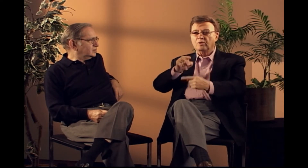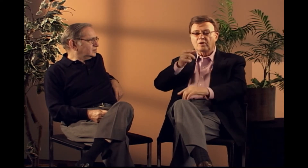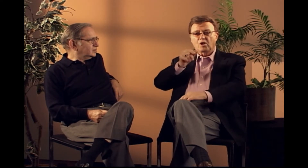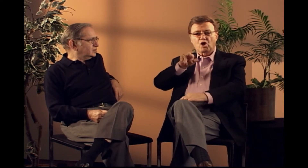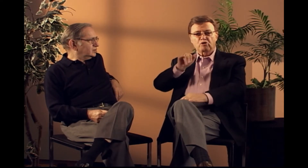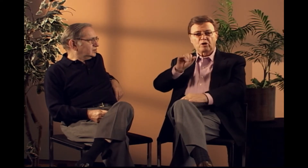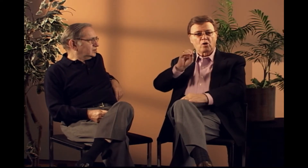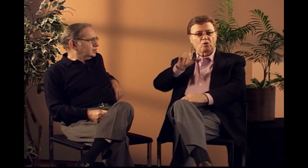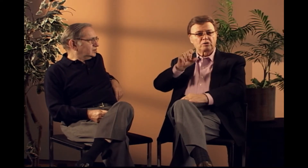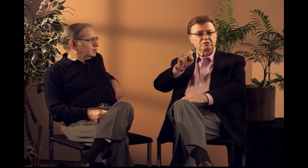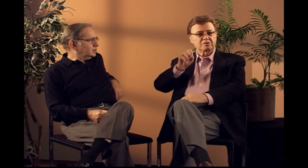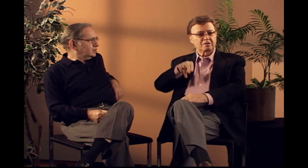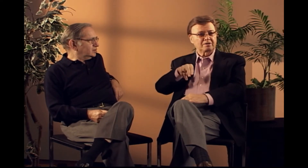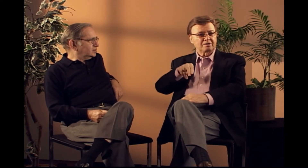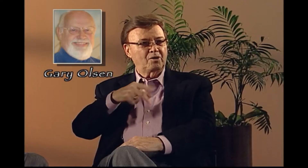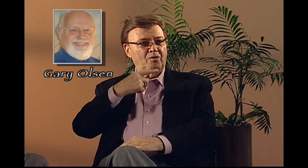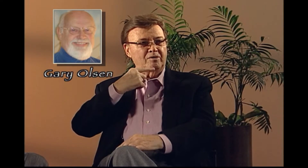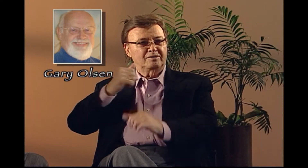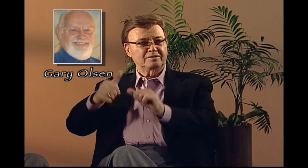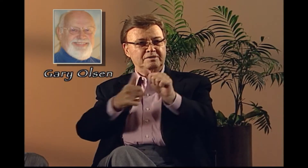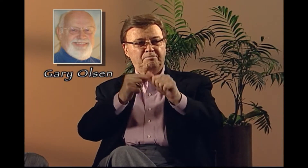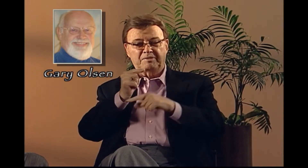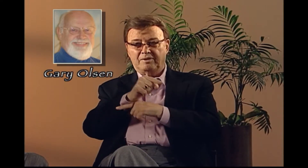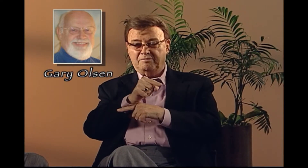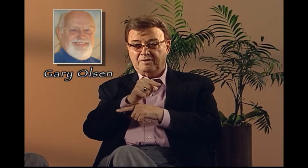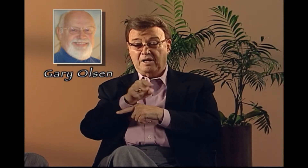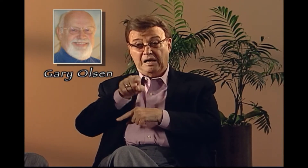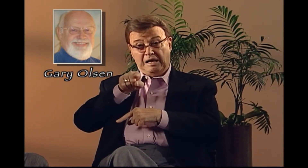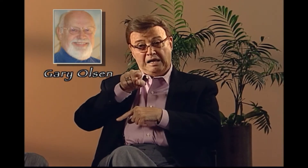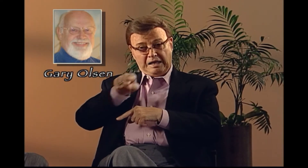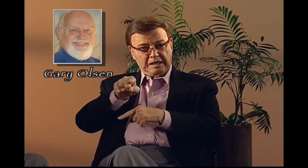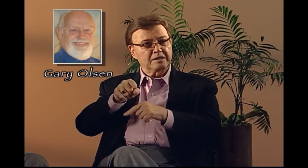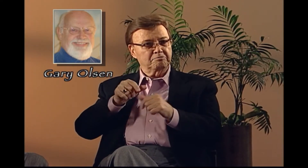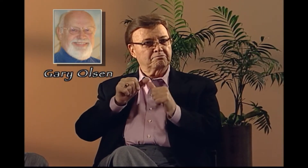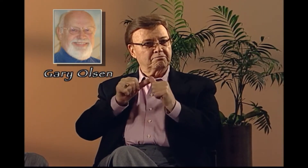what we were writing down was passed on down to Gary Olson,